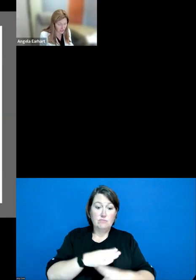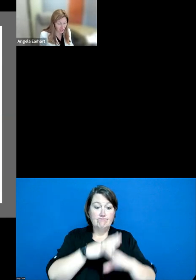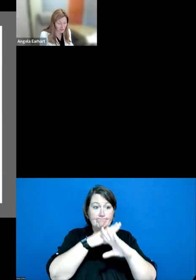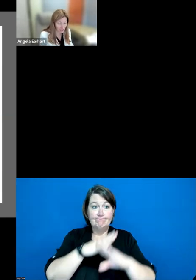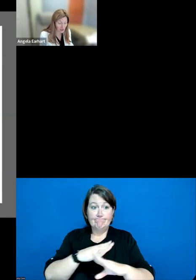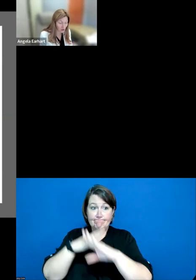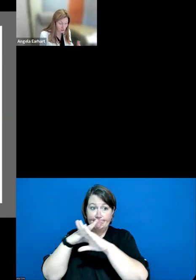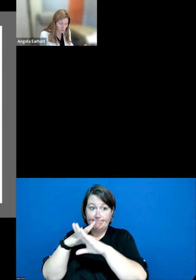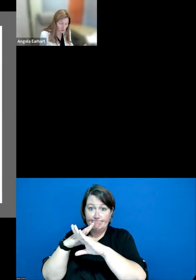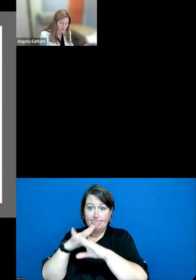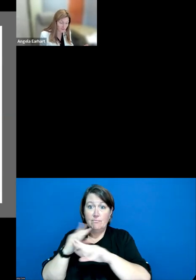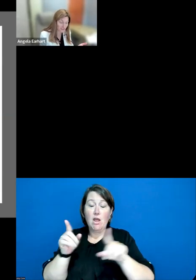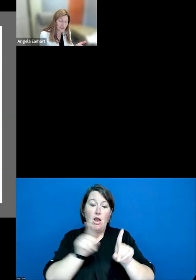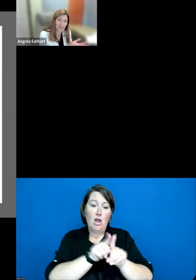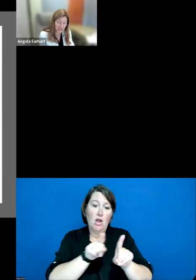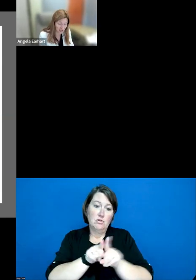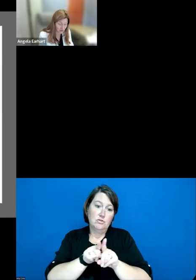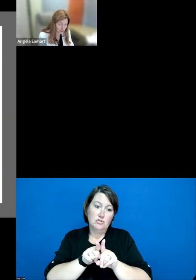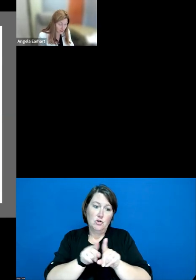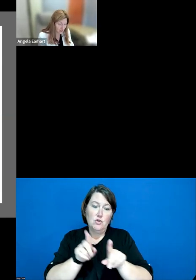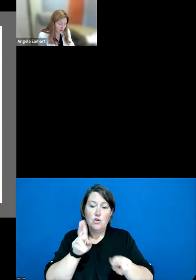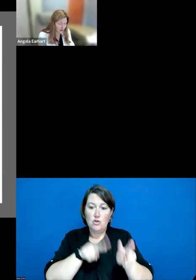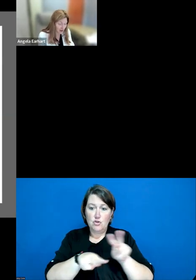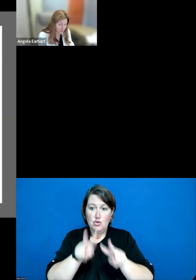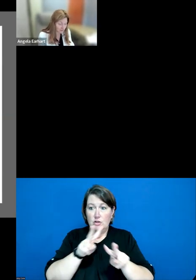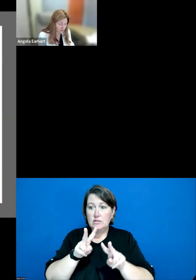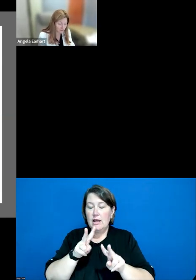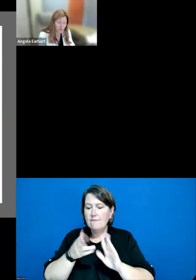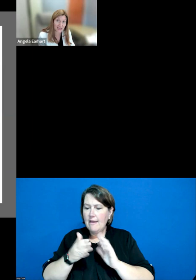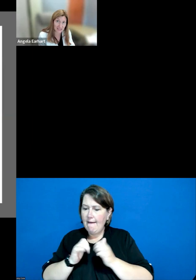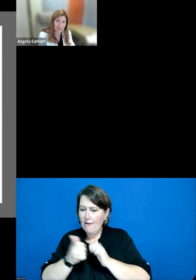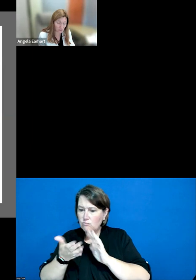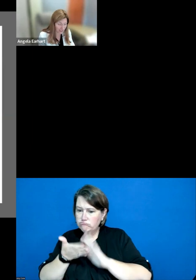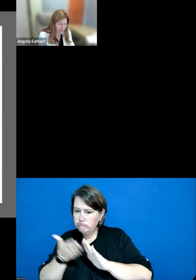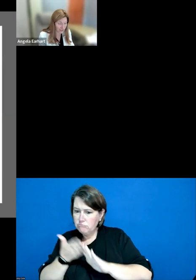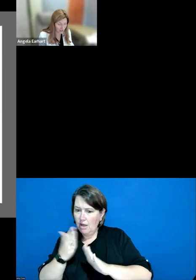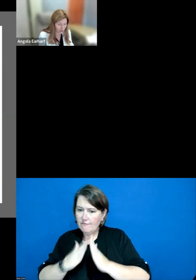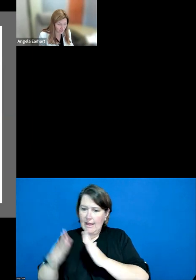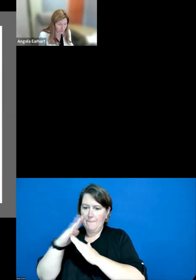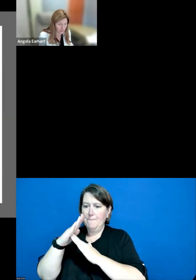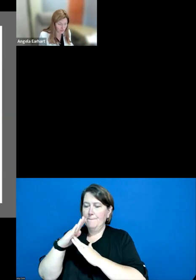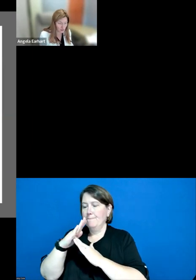and then also look at the facilitators of optimal pregnancy related care.